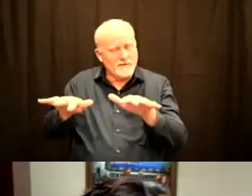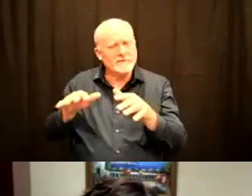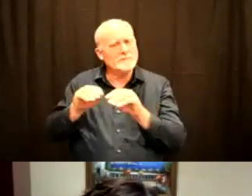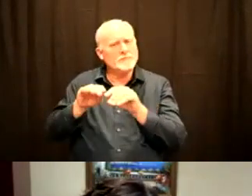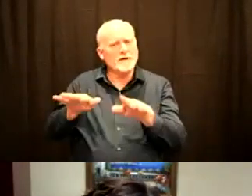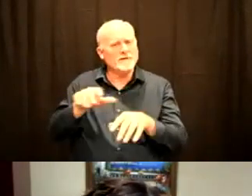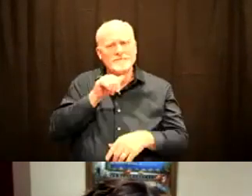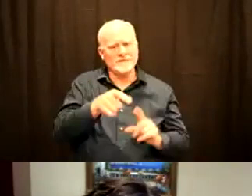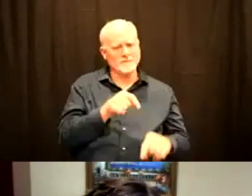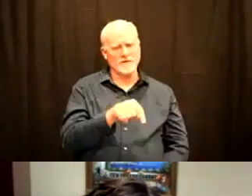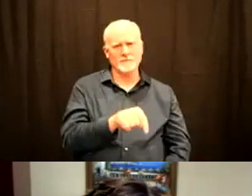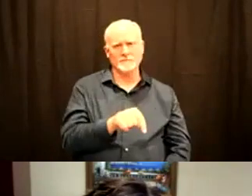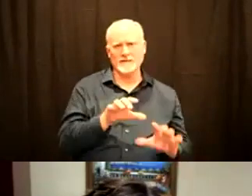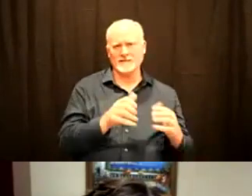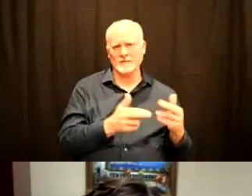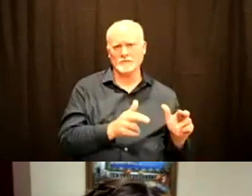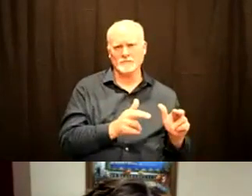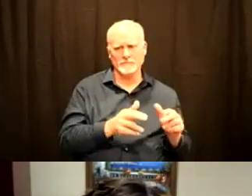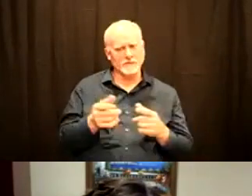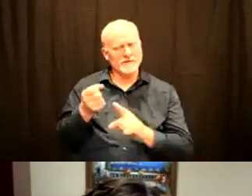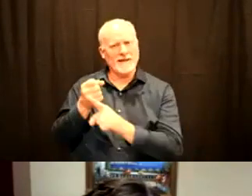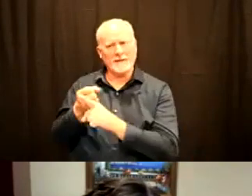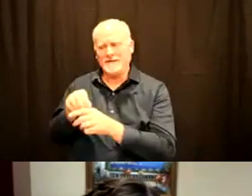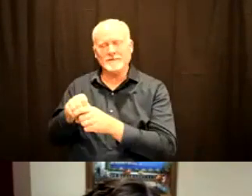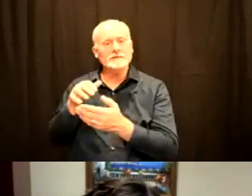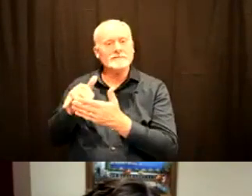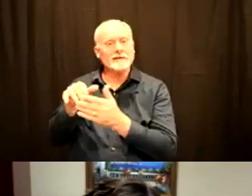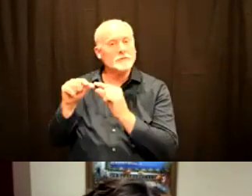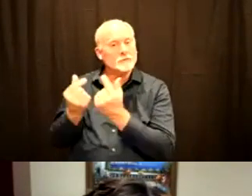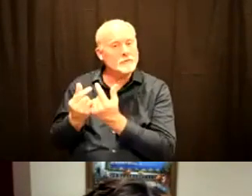not occurring in the classroom it was occurring in study groups that were getting together off